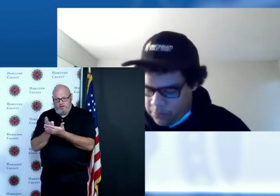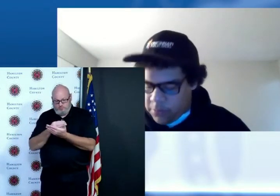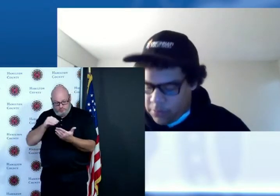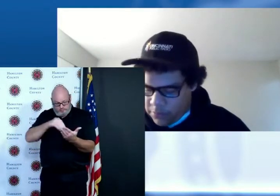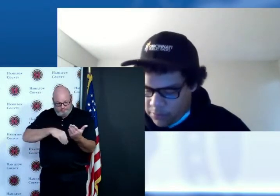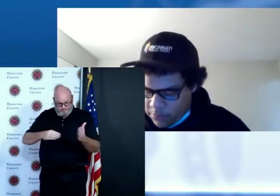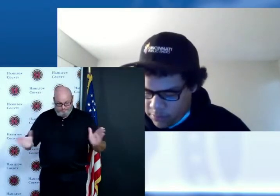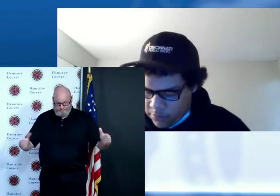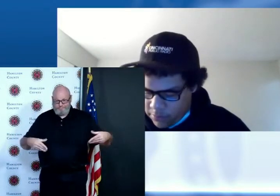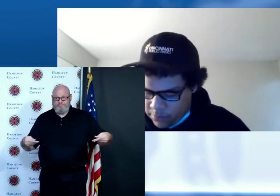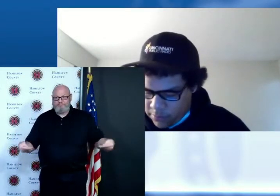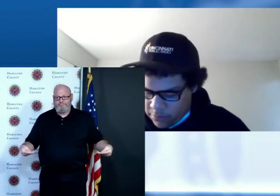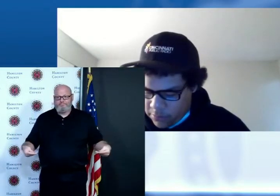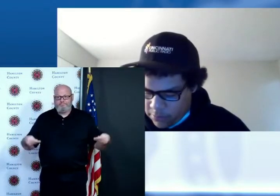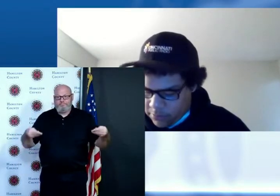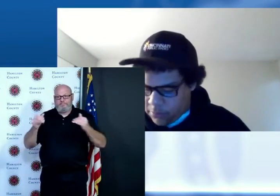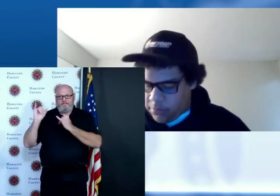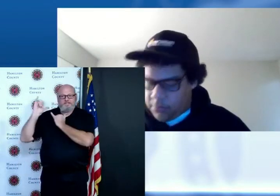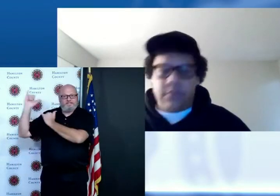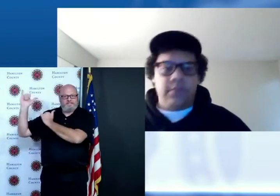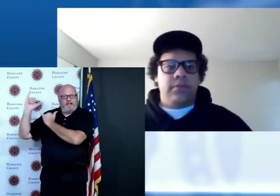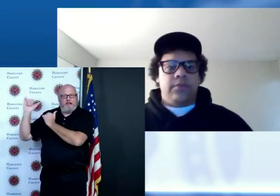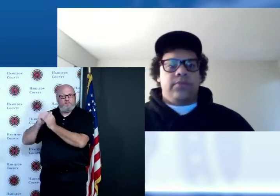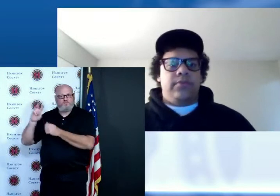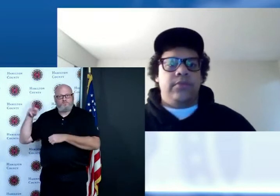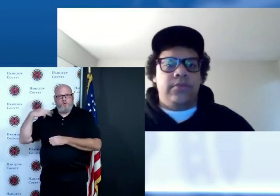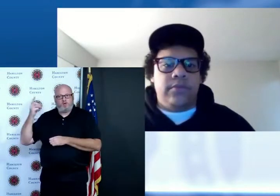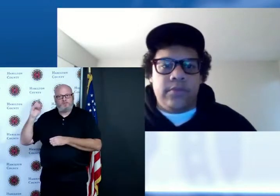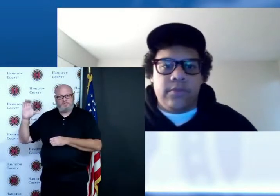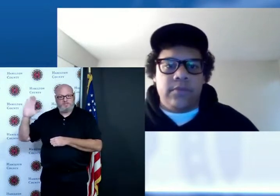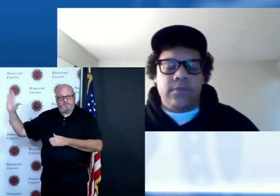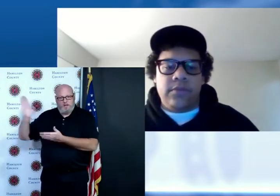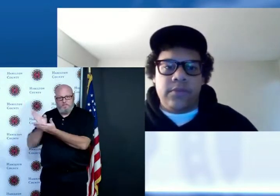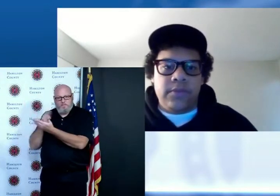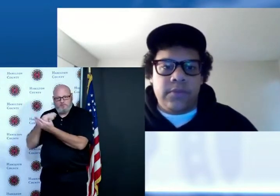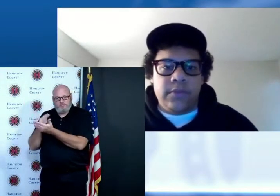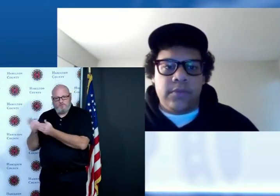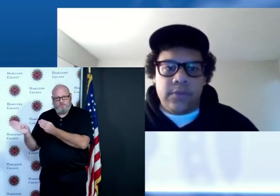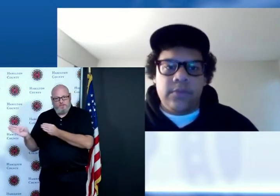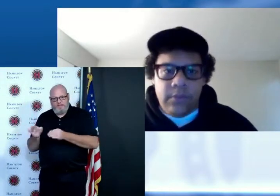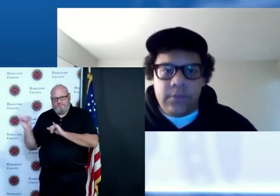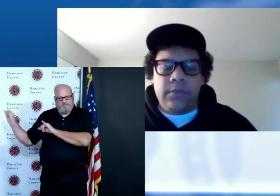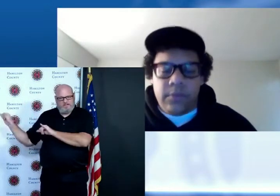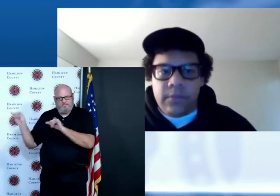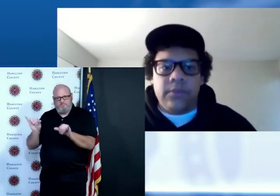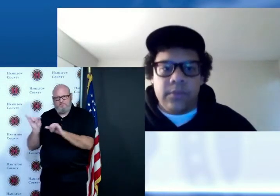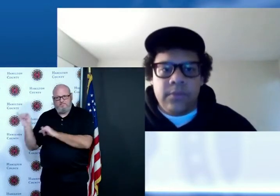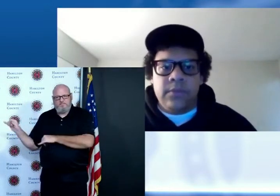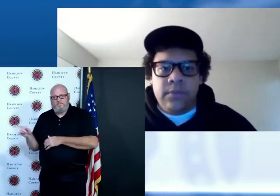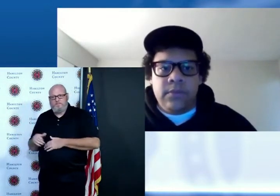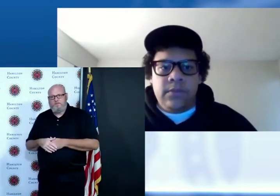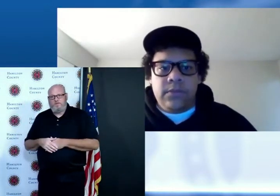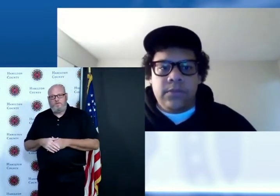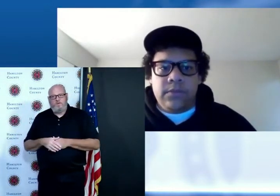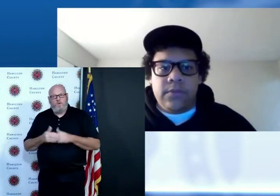and so what typically happens is those who are ready to go you know they have an opportunity